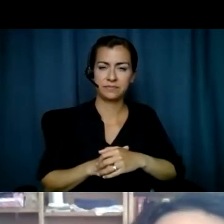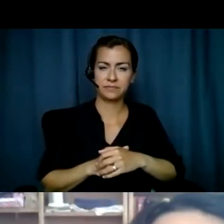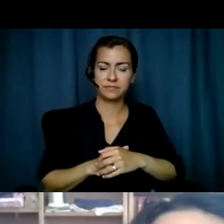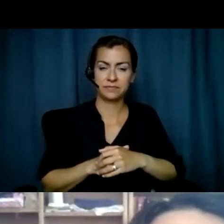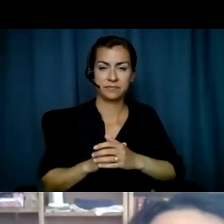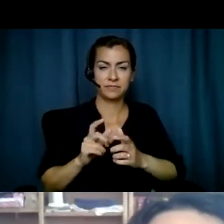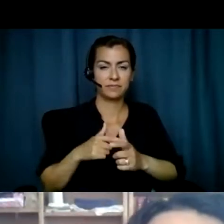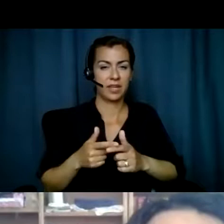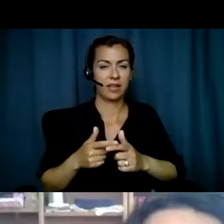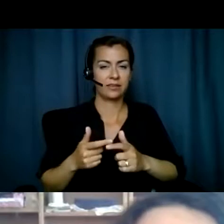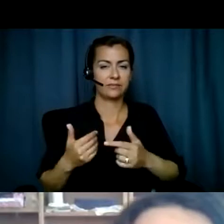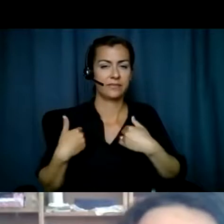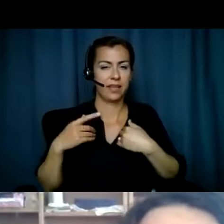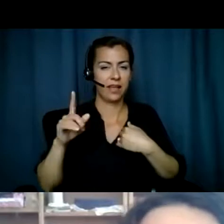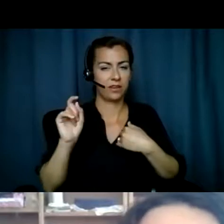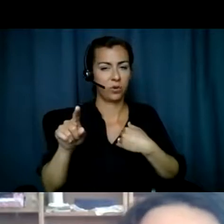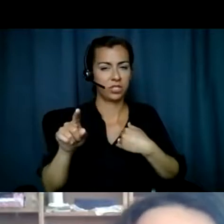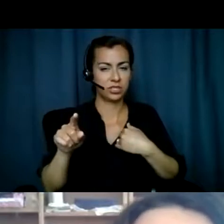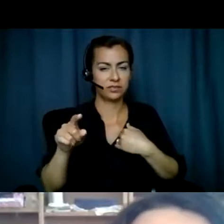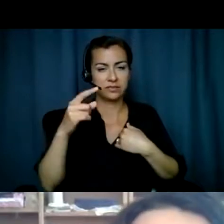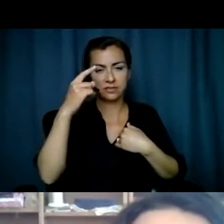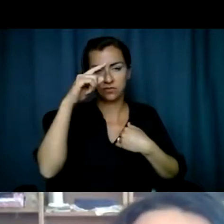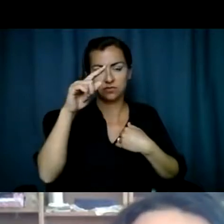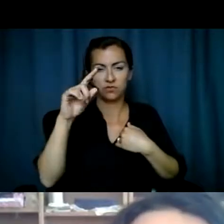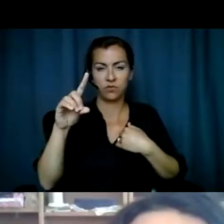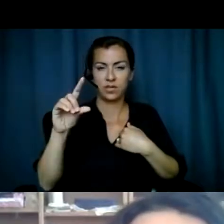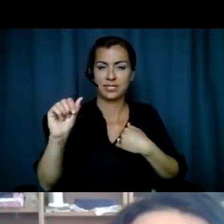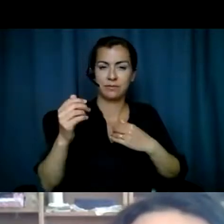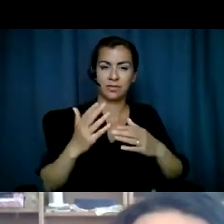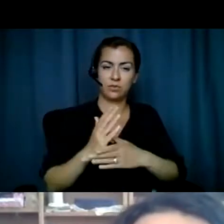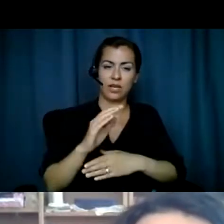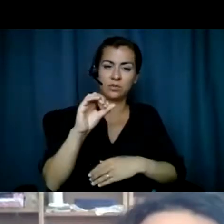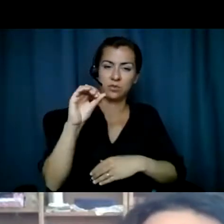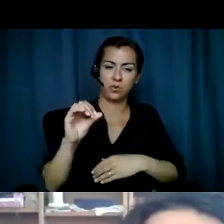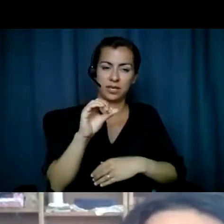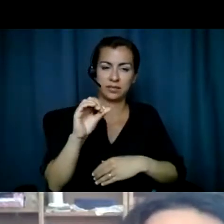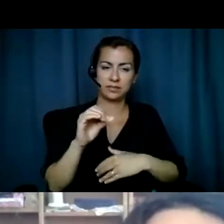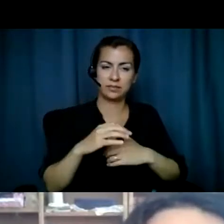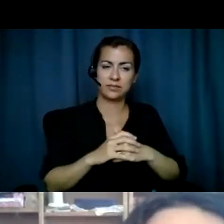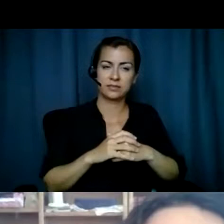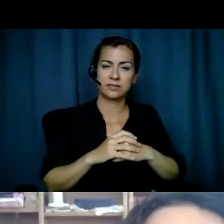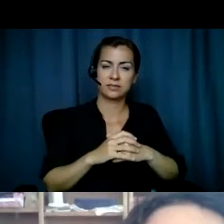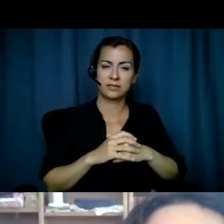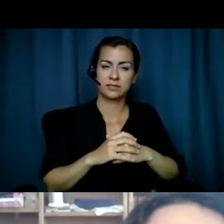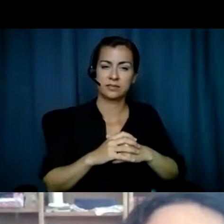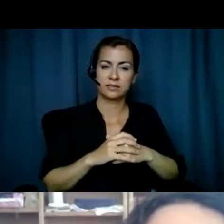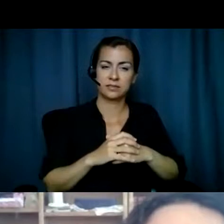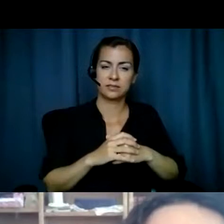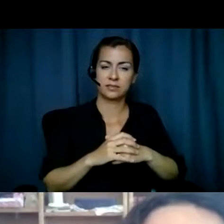But a lot of it is about making sure that people get registered, that there aren't legal barriers to that, or that